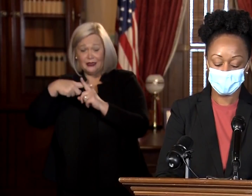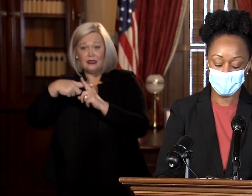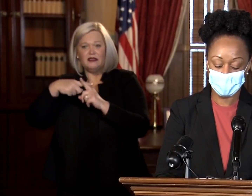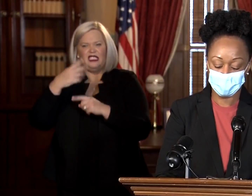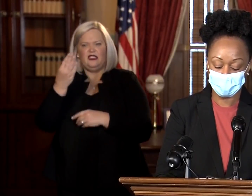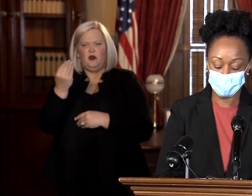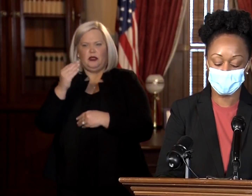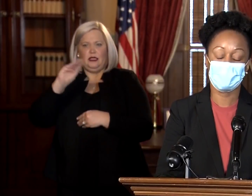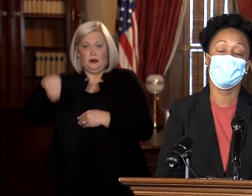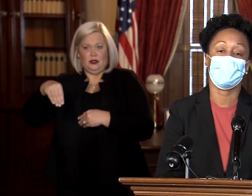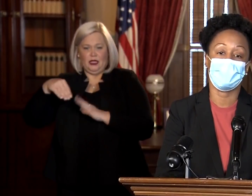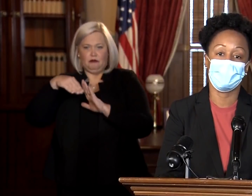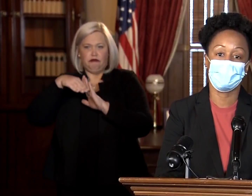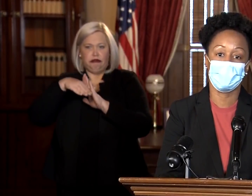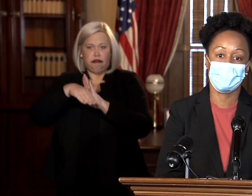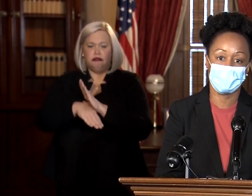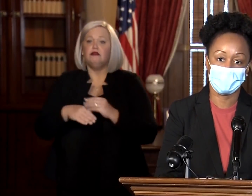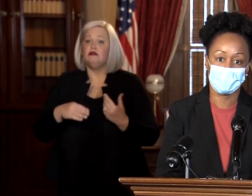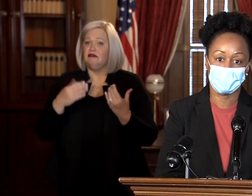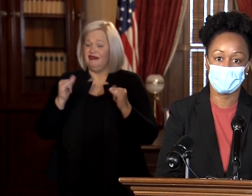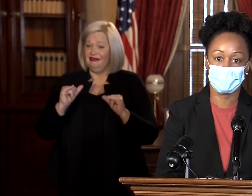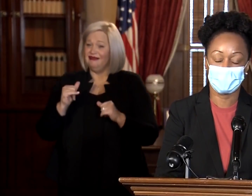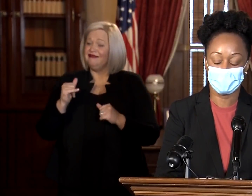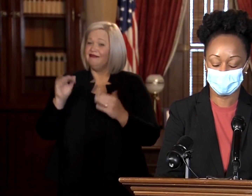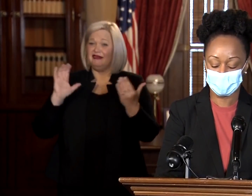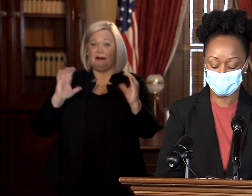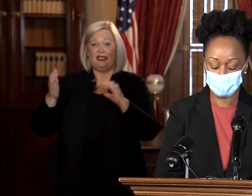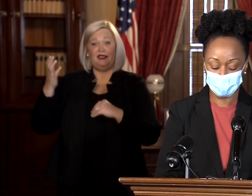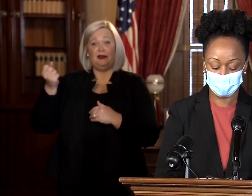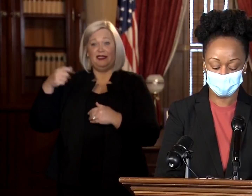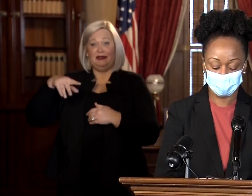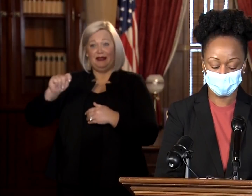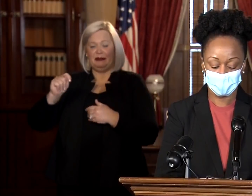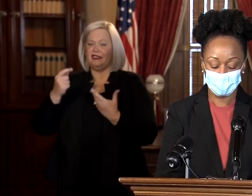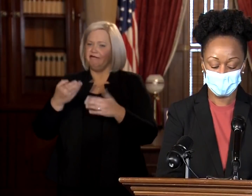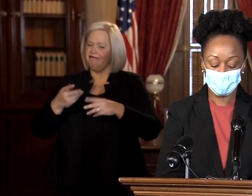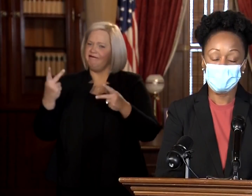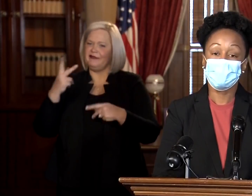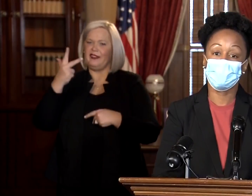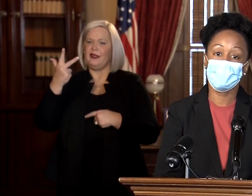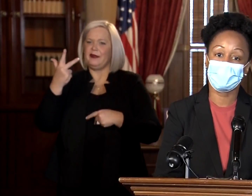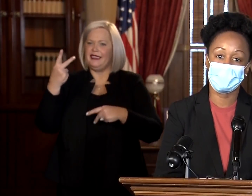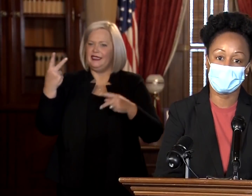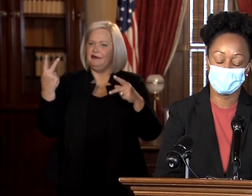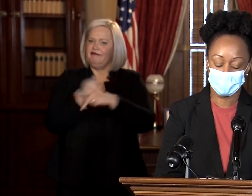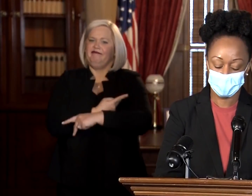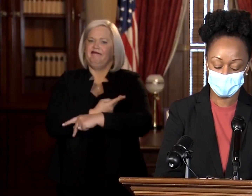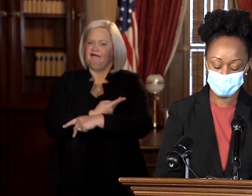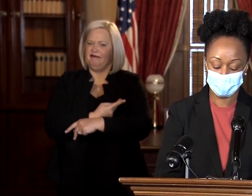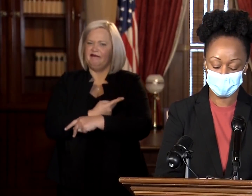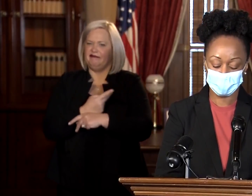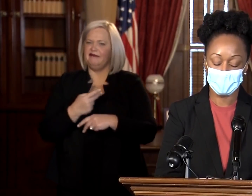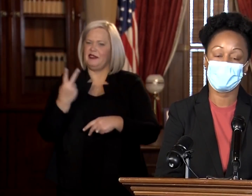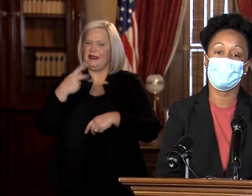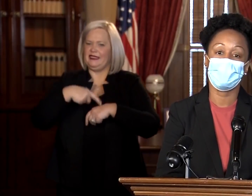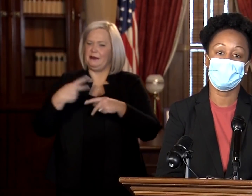Test positivity is now at 8.4% and has been declining for and has been declining for multiple weeks. multiple weeks. This rate is almost three times This rate is almost three times where we were at the beginning where we were at the beginning of September.